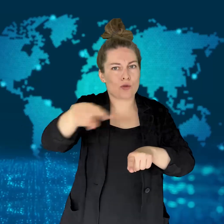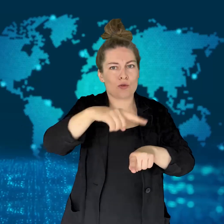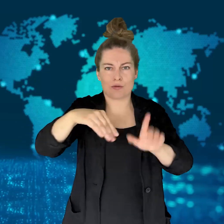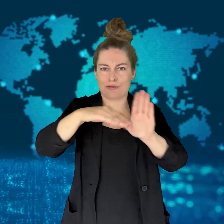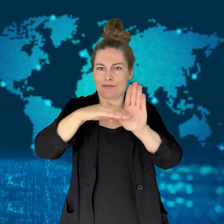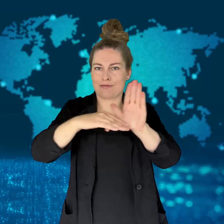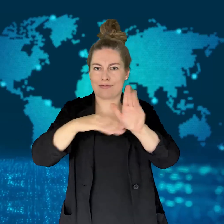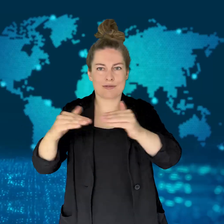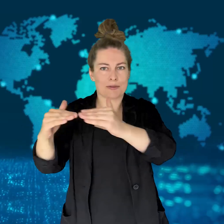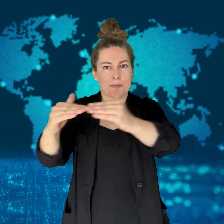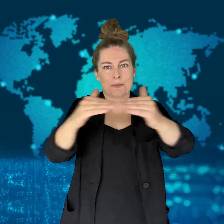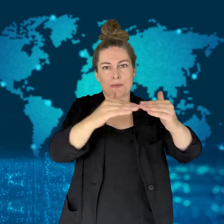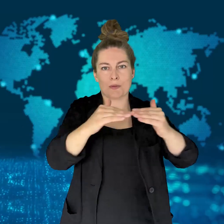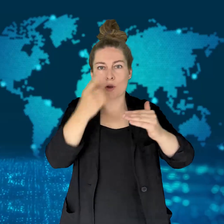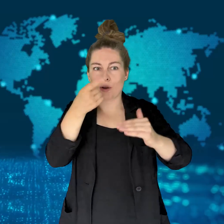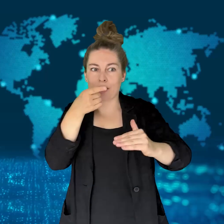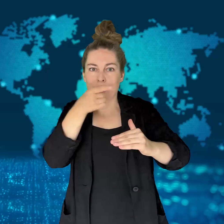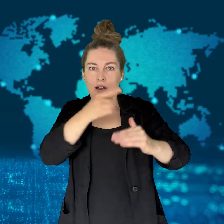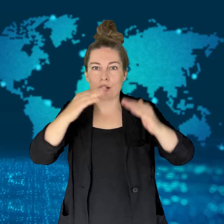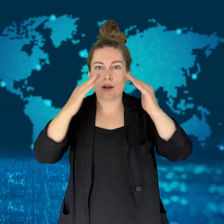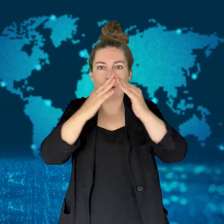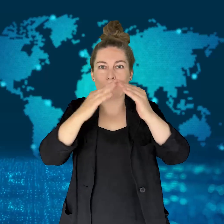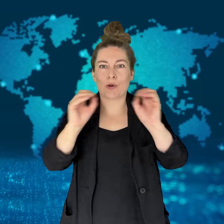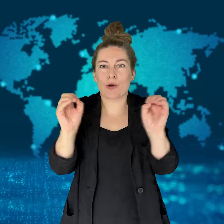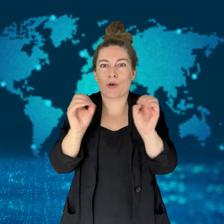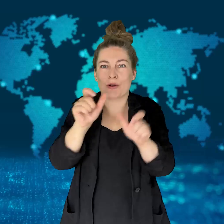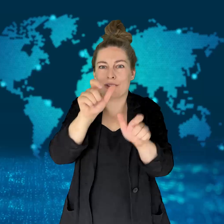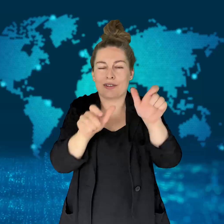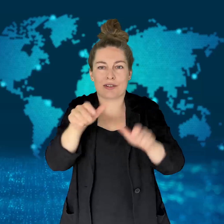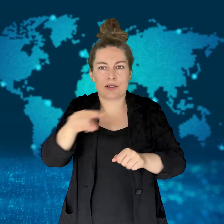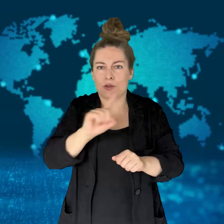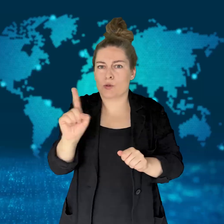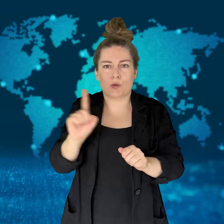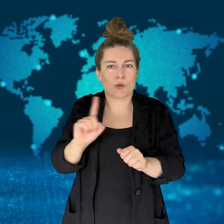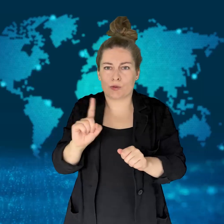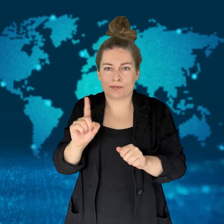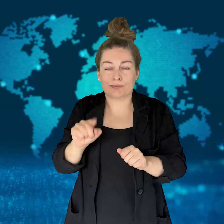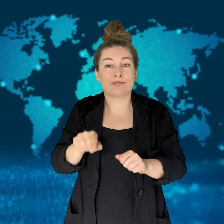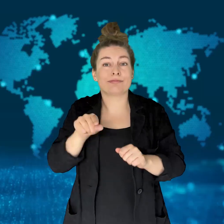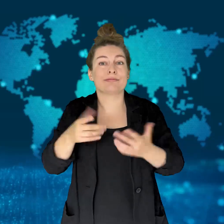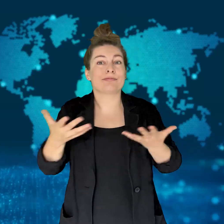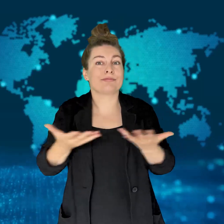allow a city to "prosecute people criminally for sleeping outside